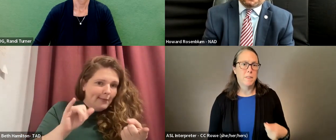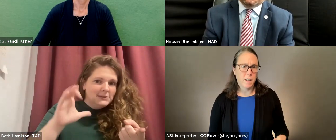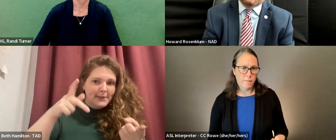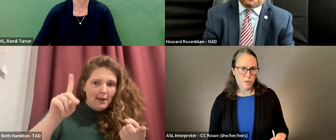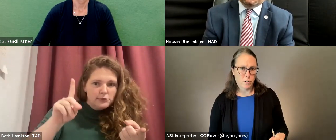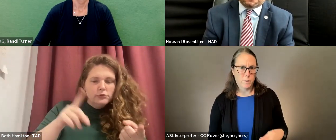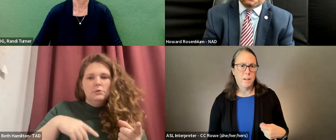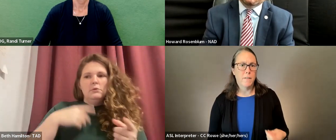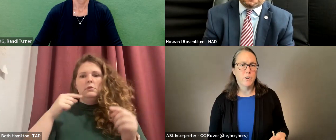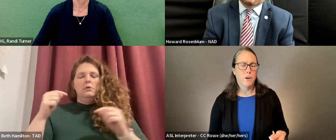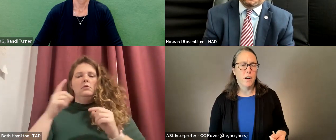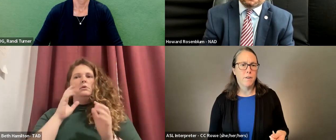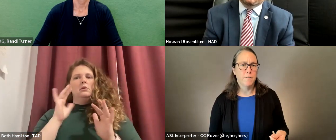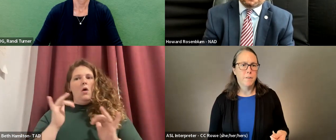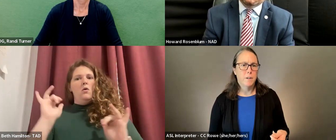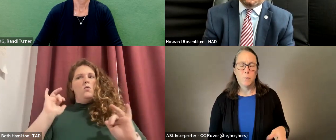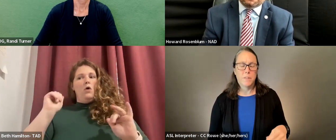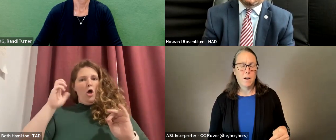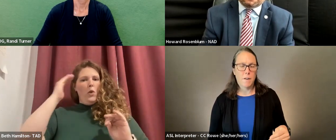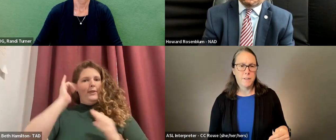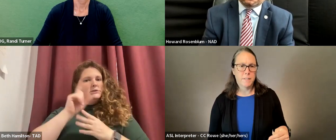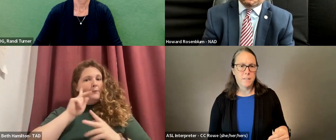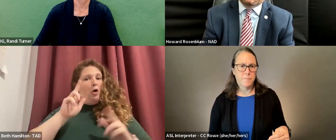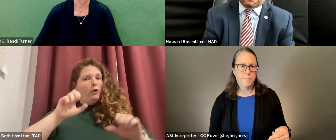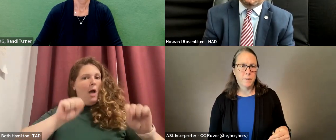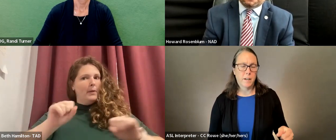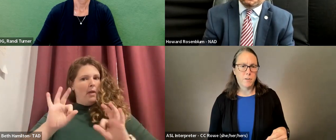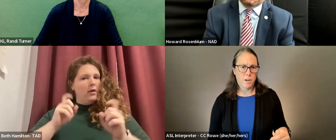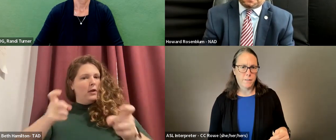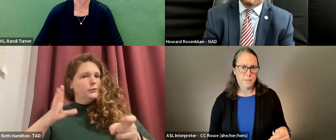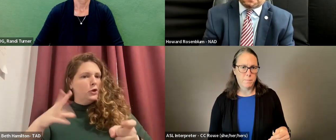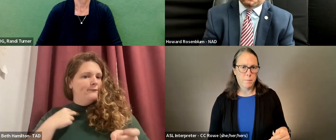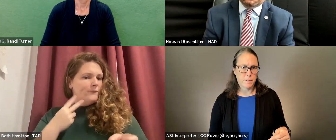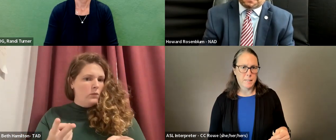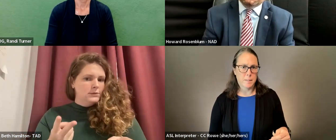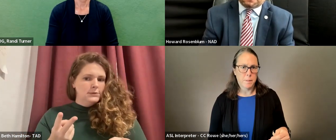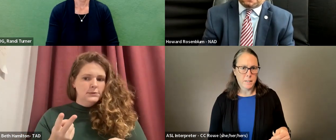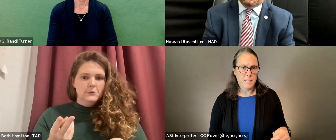for the last eight years we have been doing some pretty hefty relationship building in place with the governor,